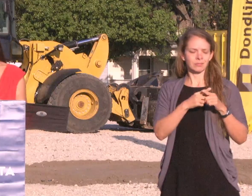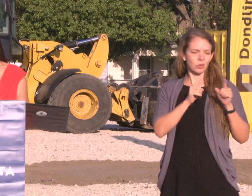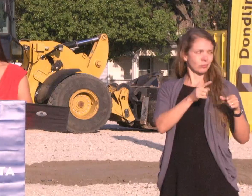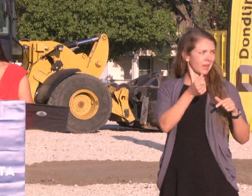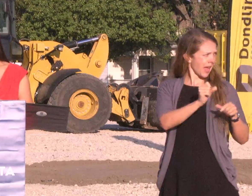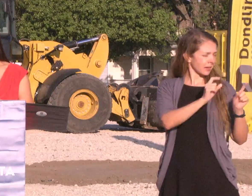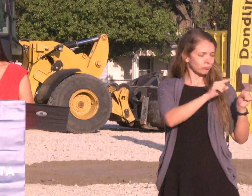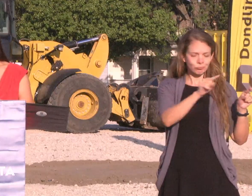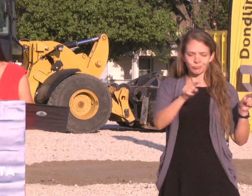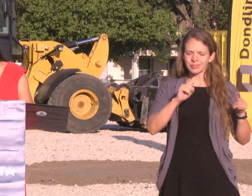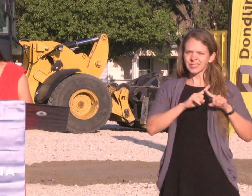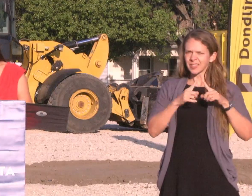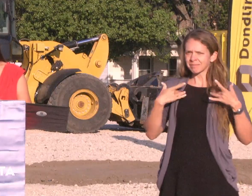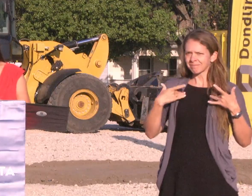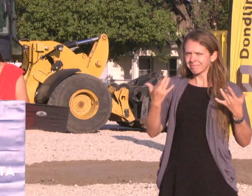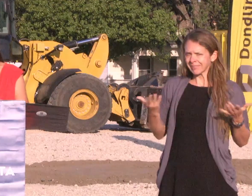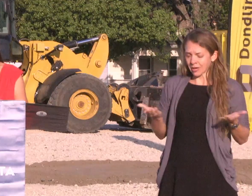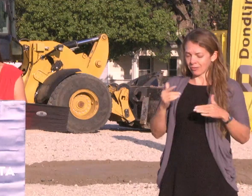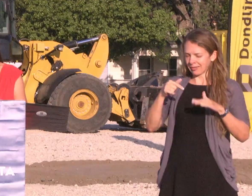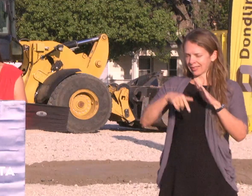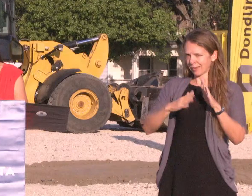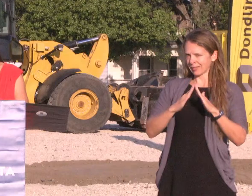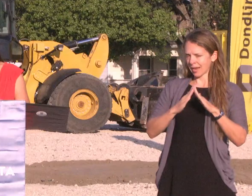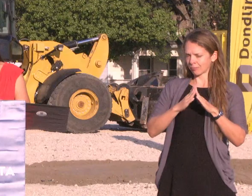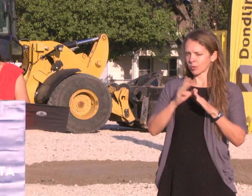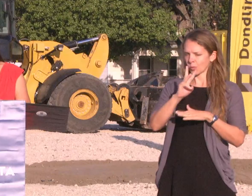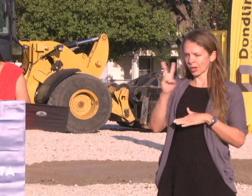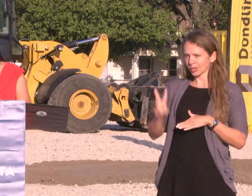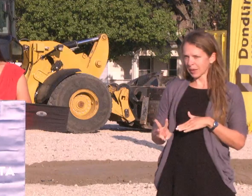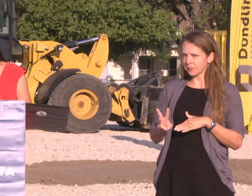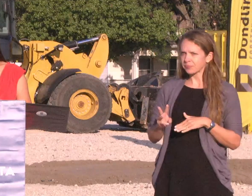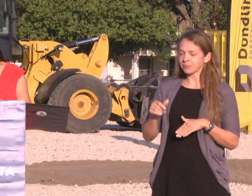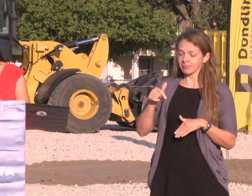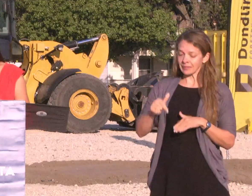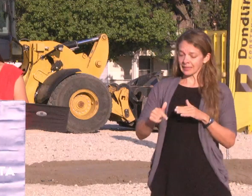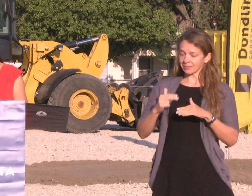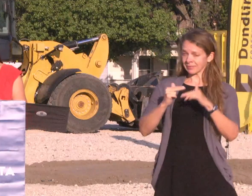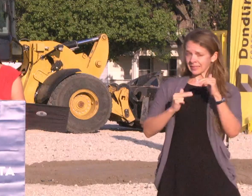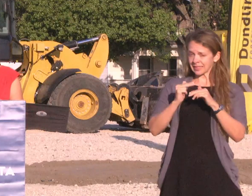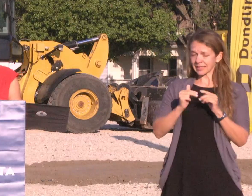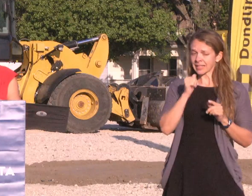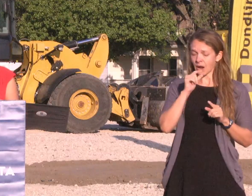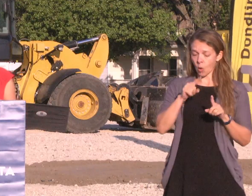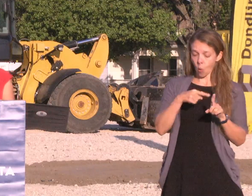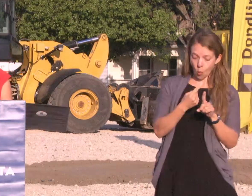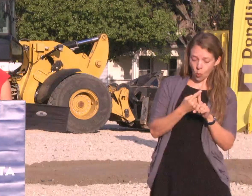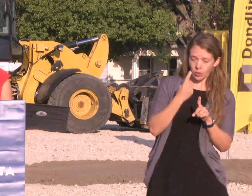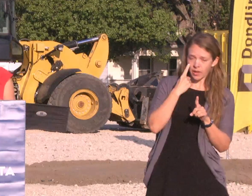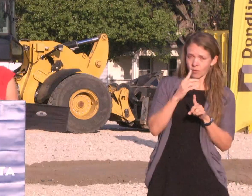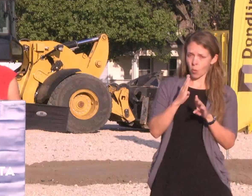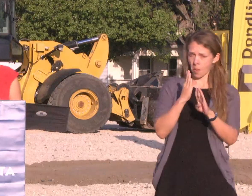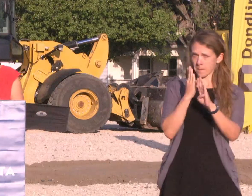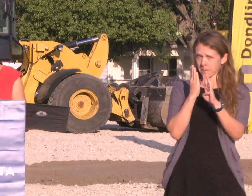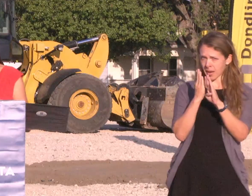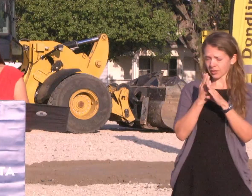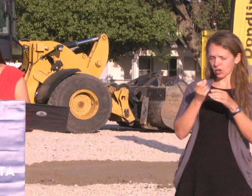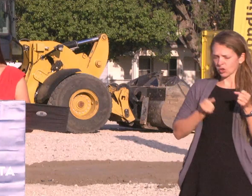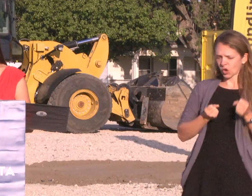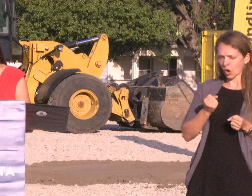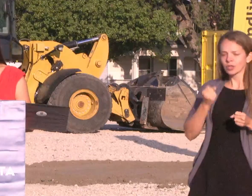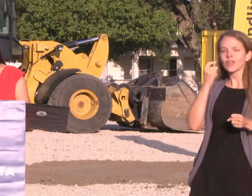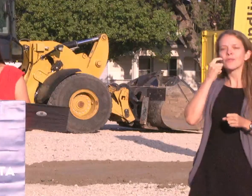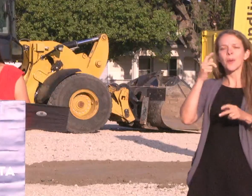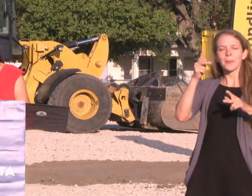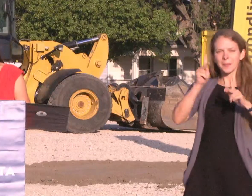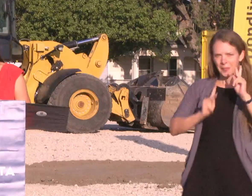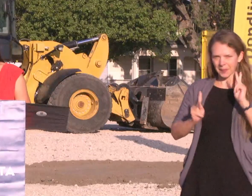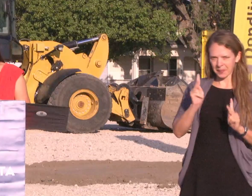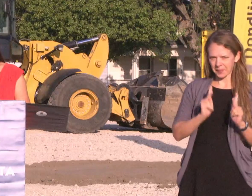our attractions here in downtown now this facility is not for buses or cars it's for people it's the